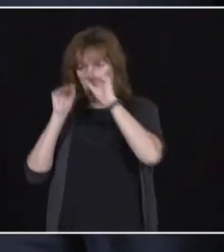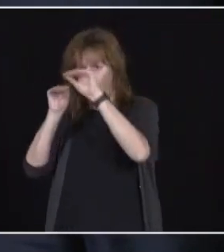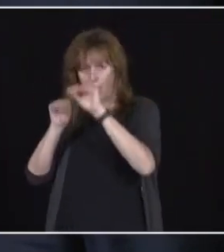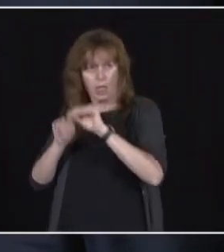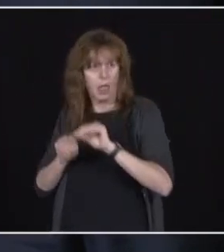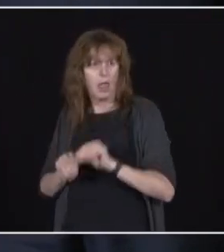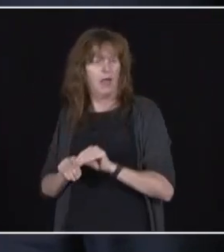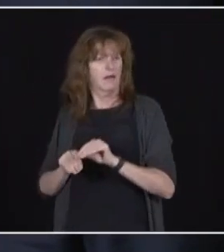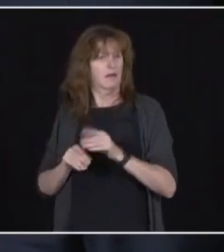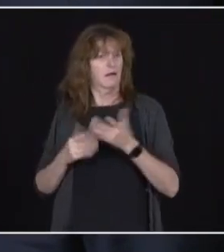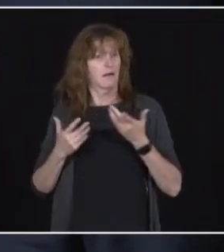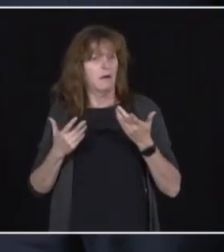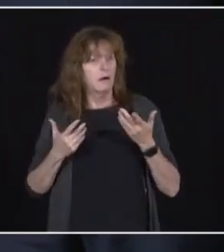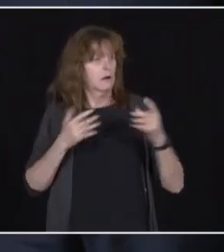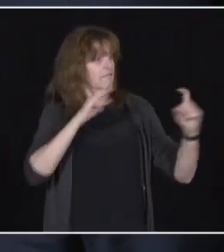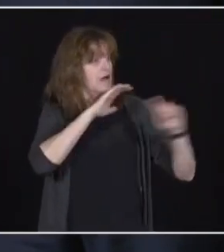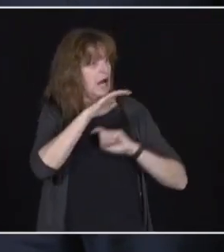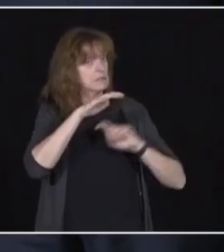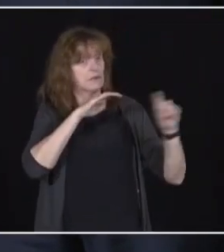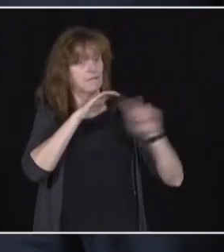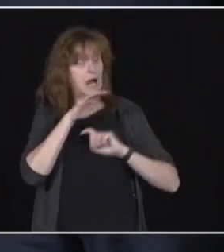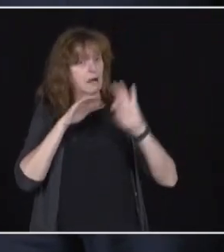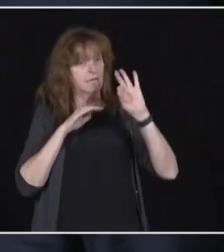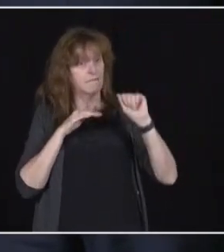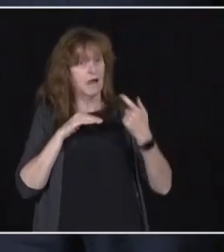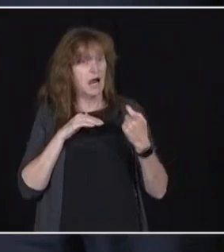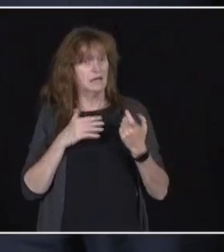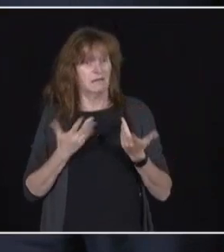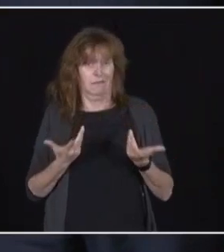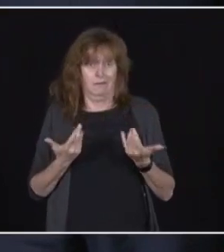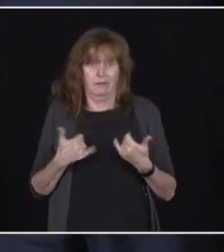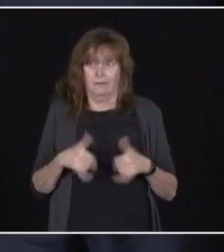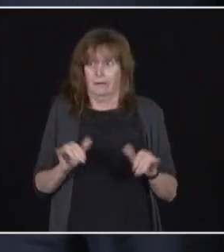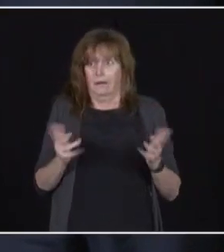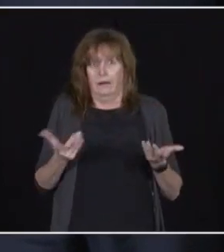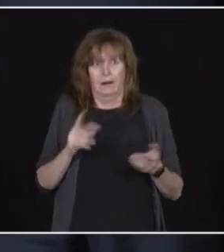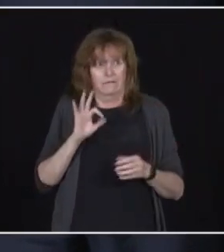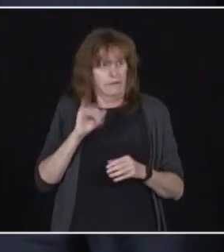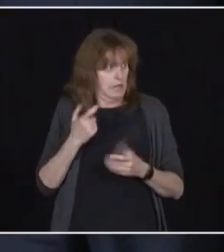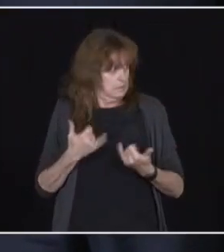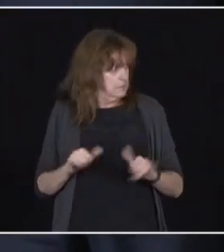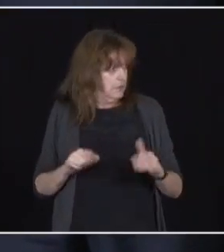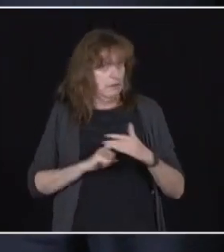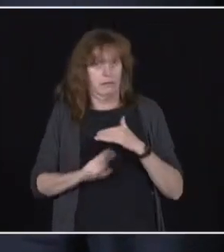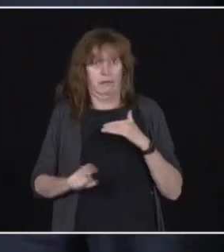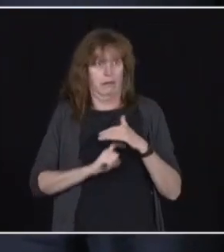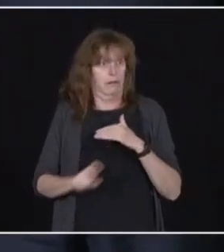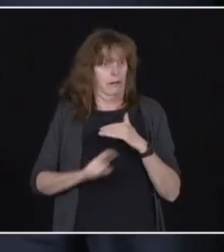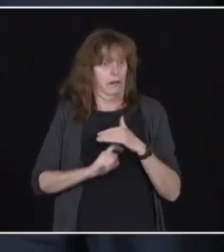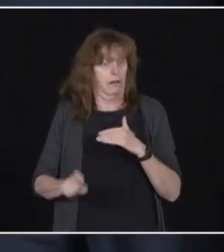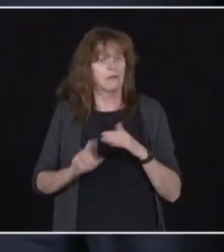So, right now our lavatory system isn't working with our public health system. We need to connect the two of them so that